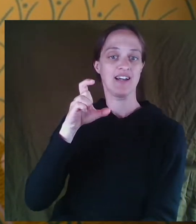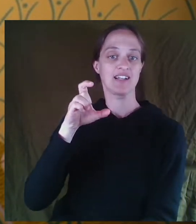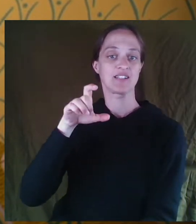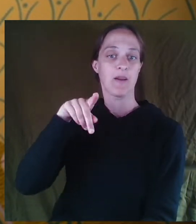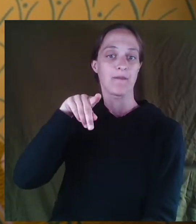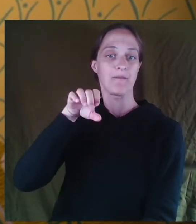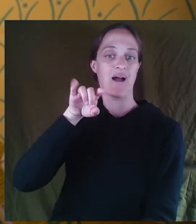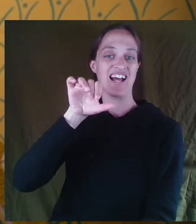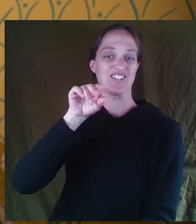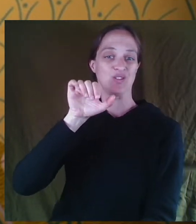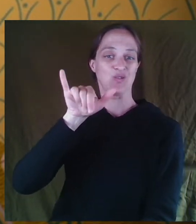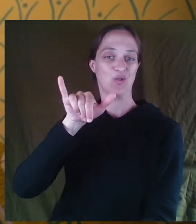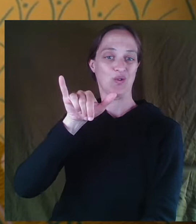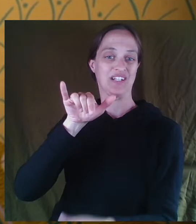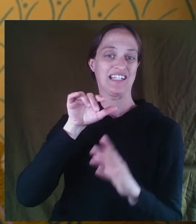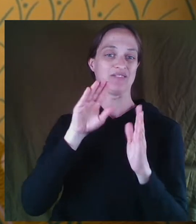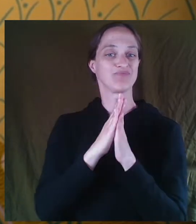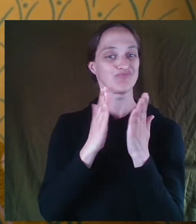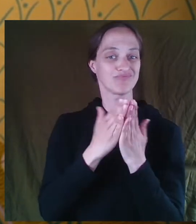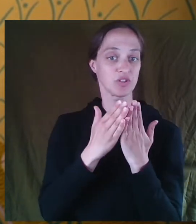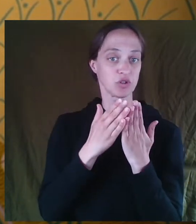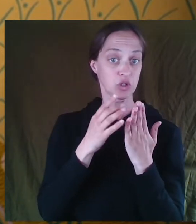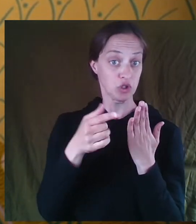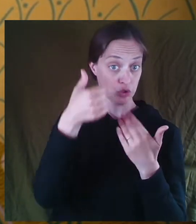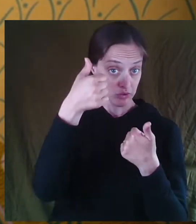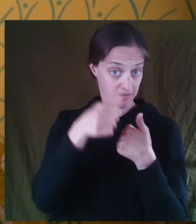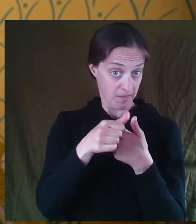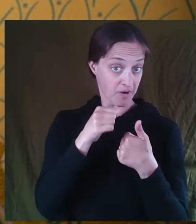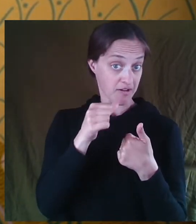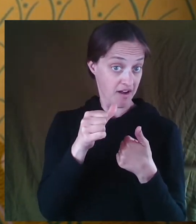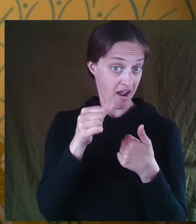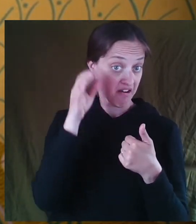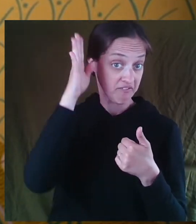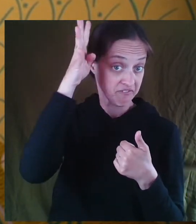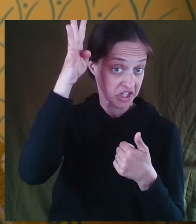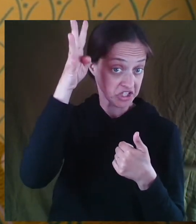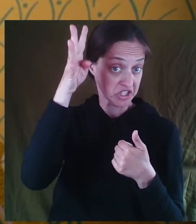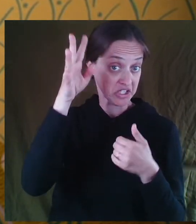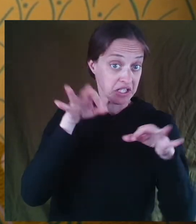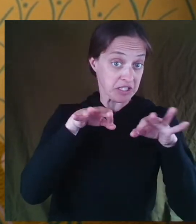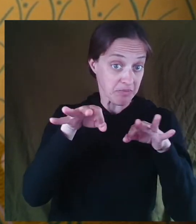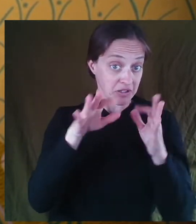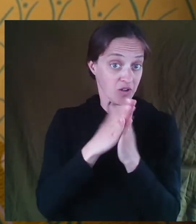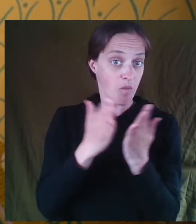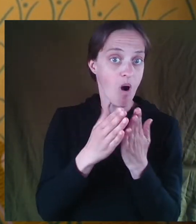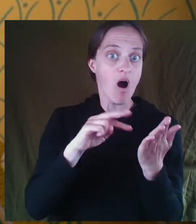and if you remember what nonfiction expository texts are, you remember that they are books with